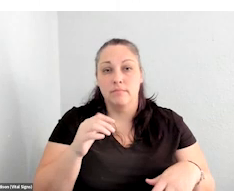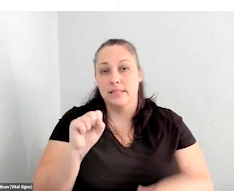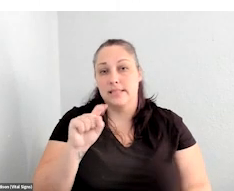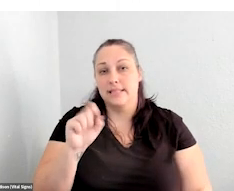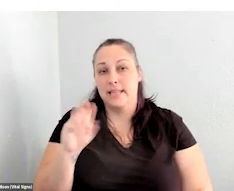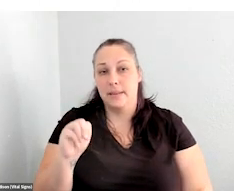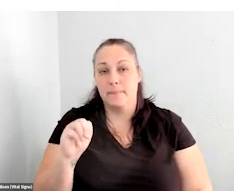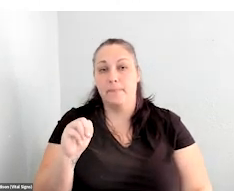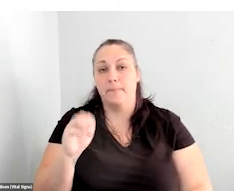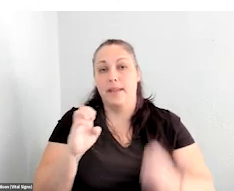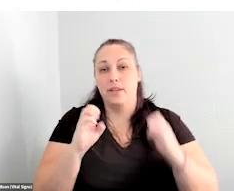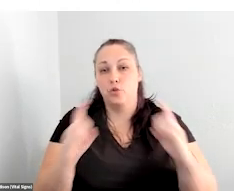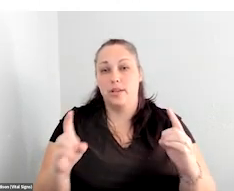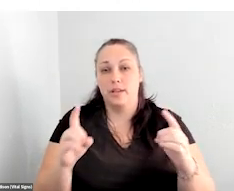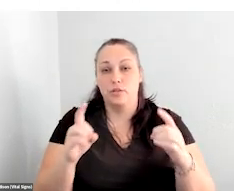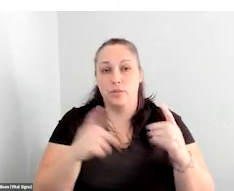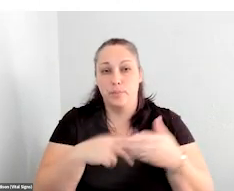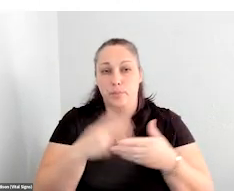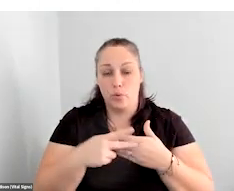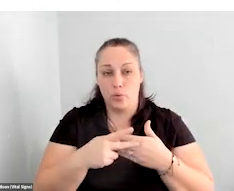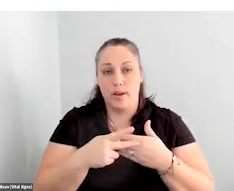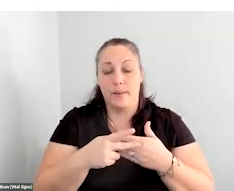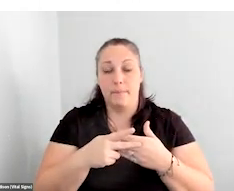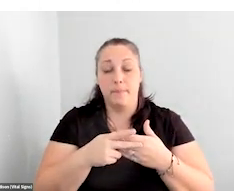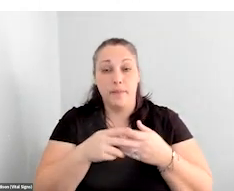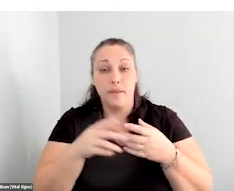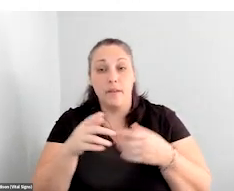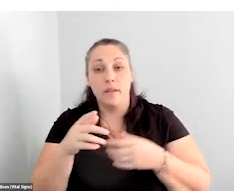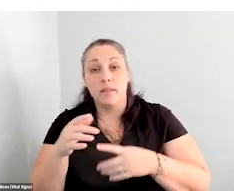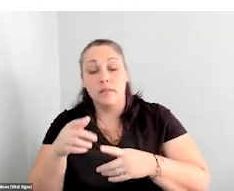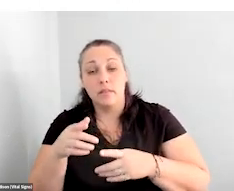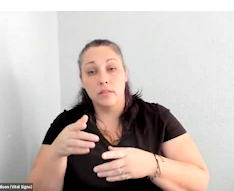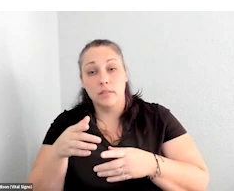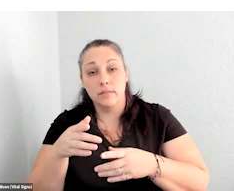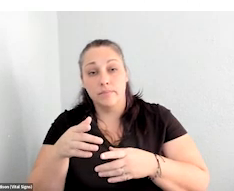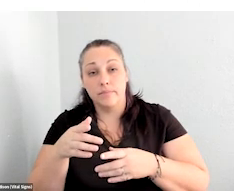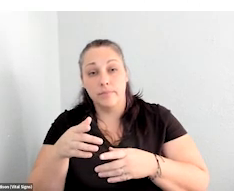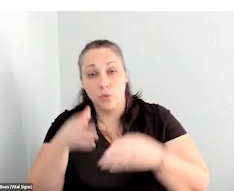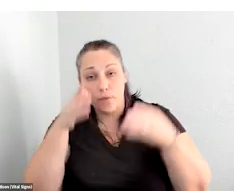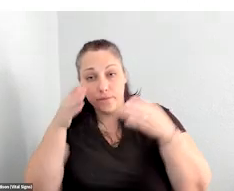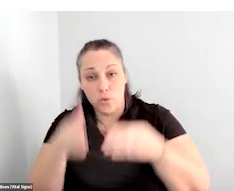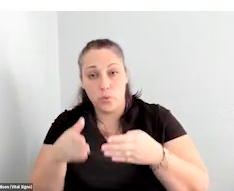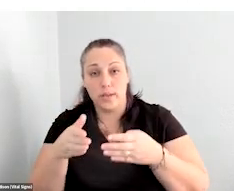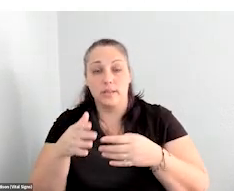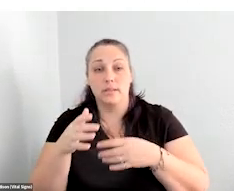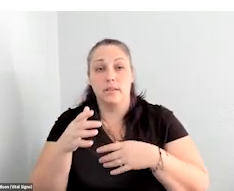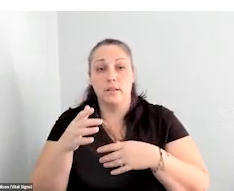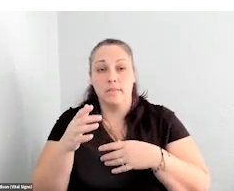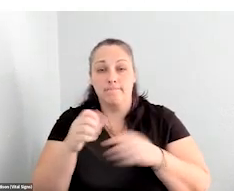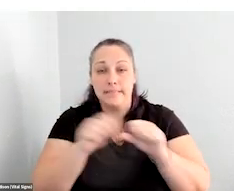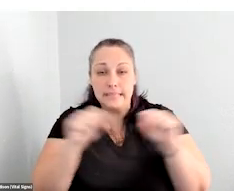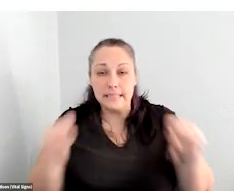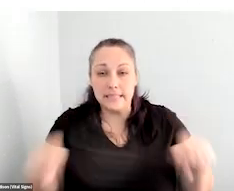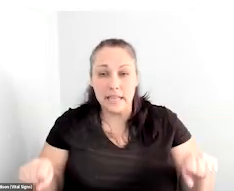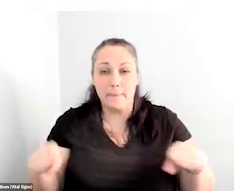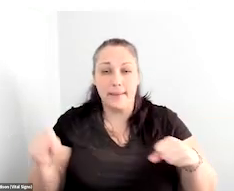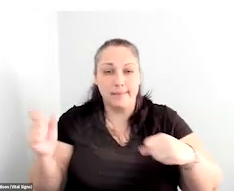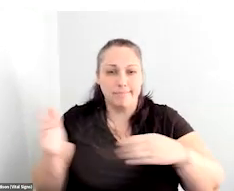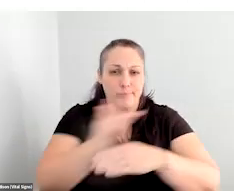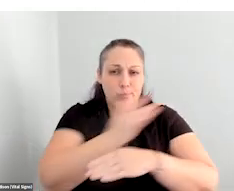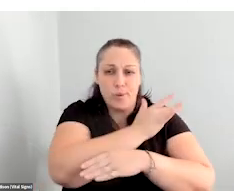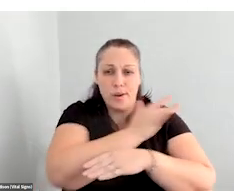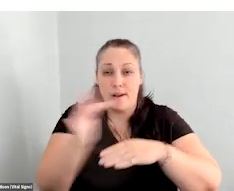with the goal of focusing on addressing systemic racism that is experienced at all areas,